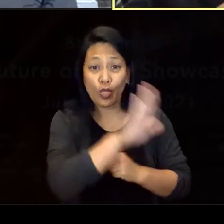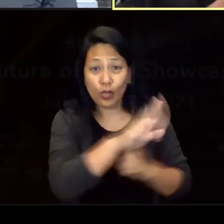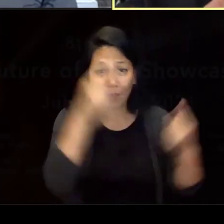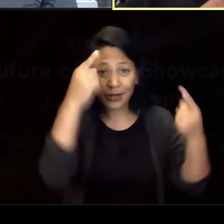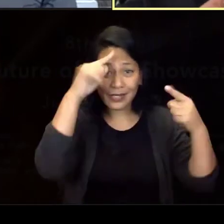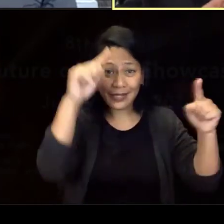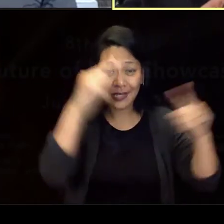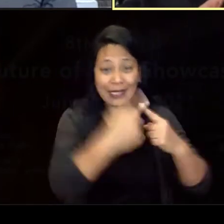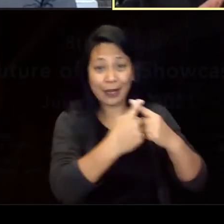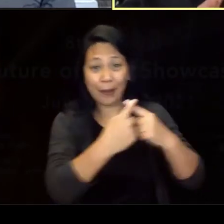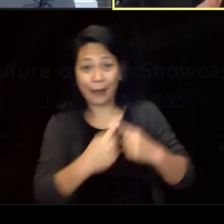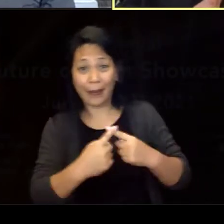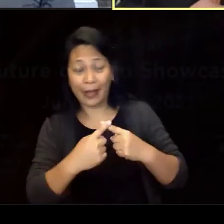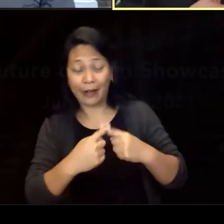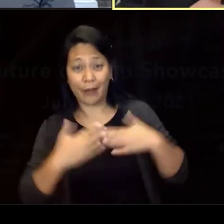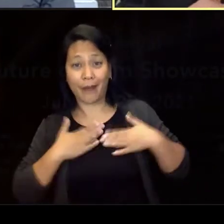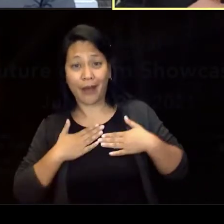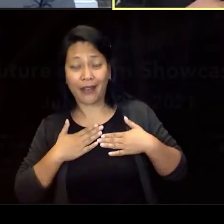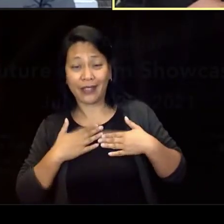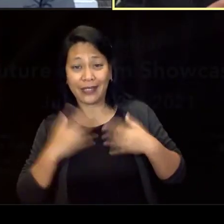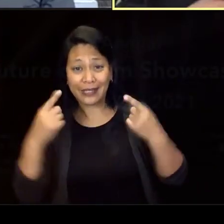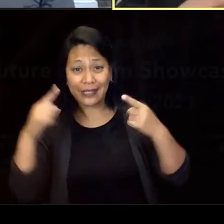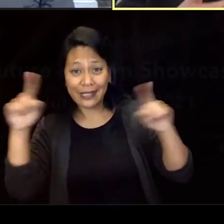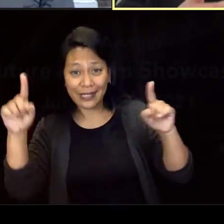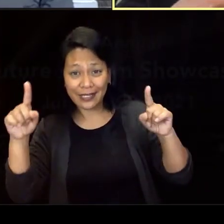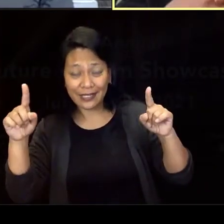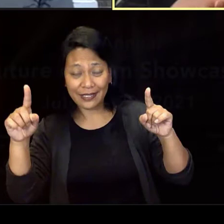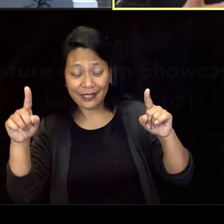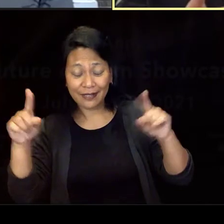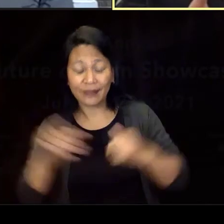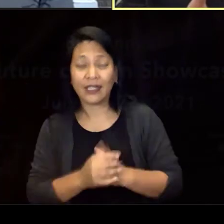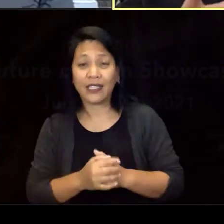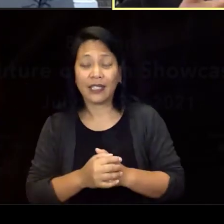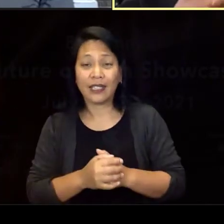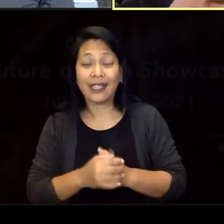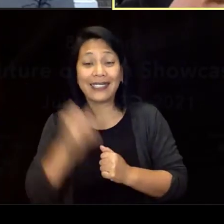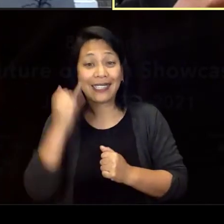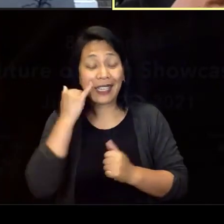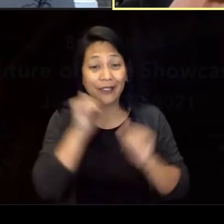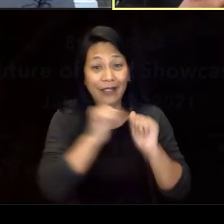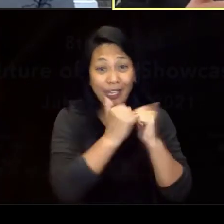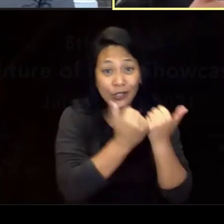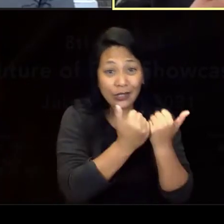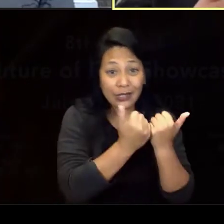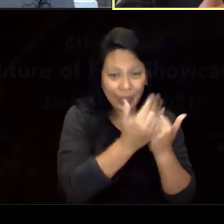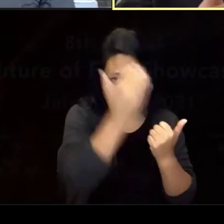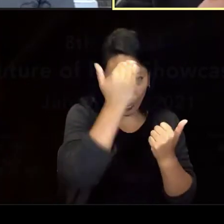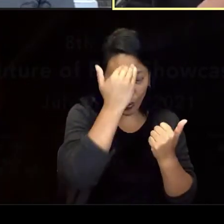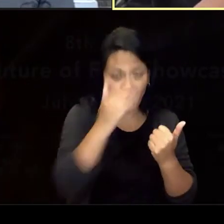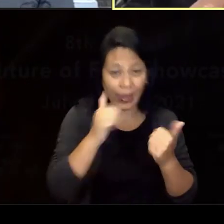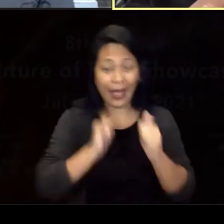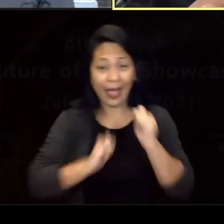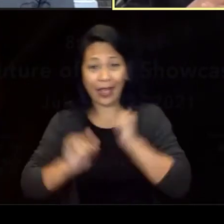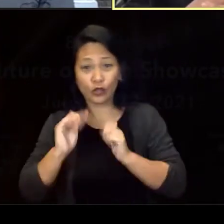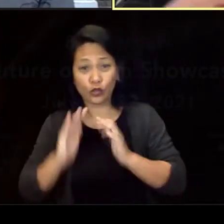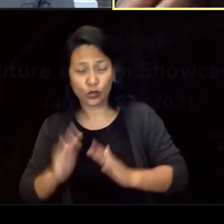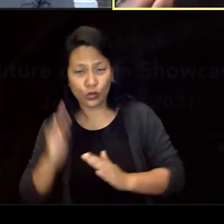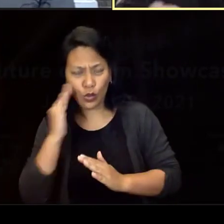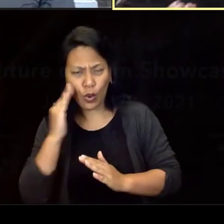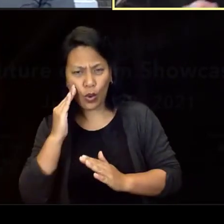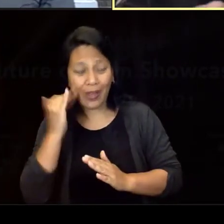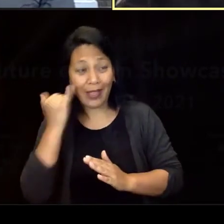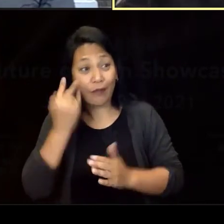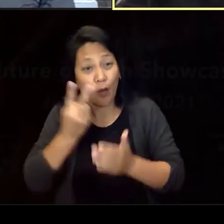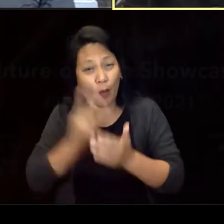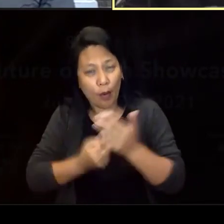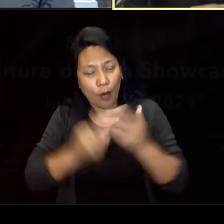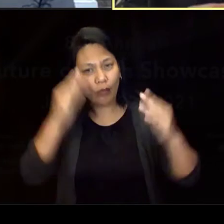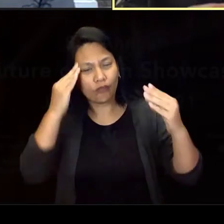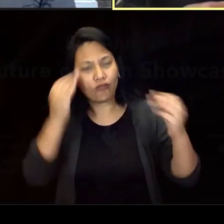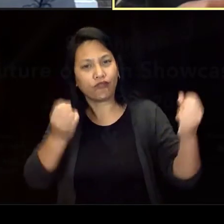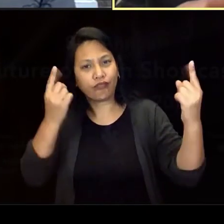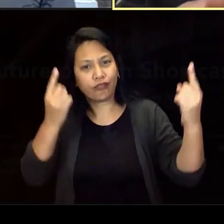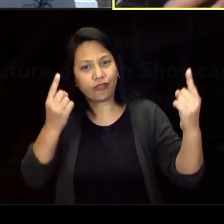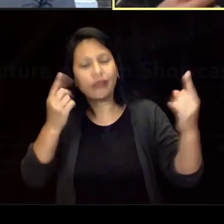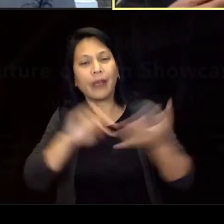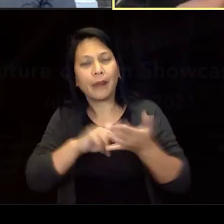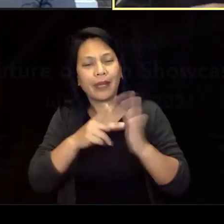So I think that, agents and actors who know that both and work together, are most successful, I think it's interesting.